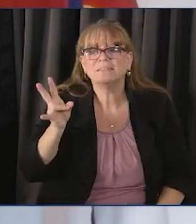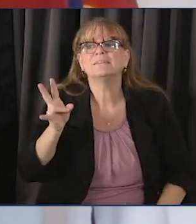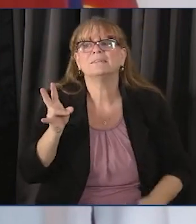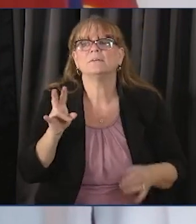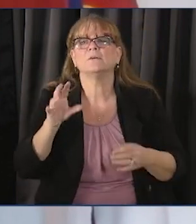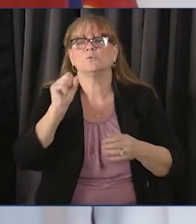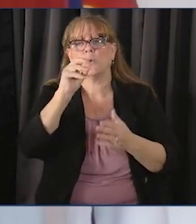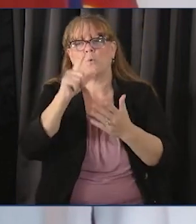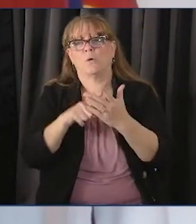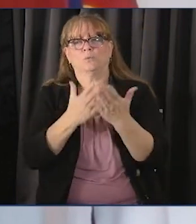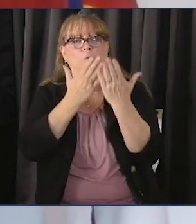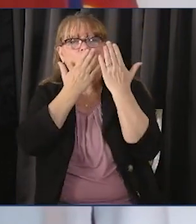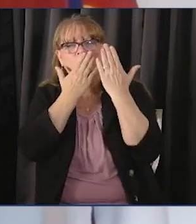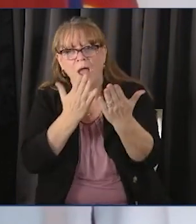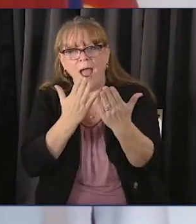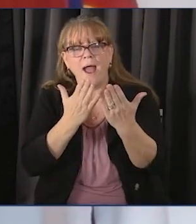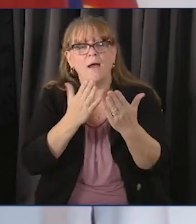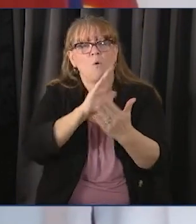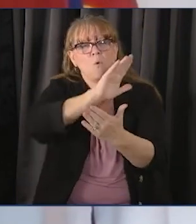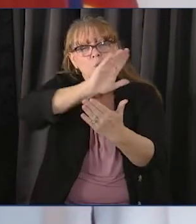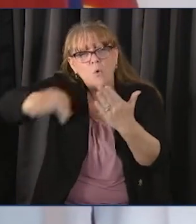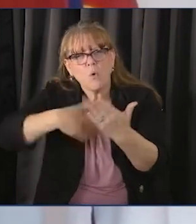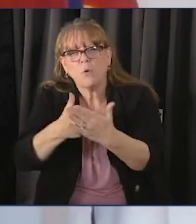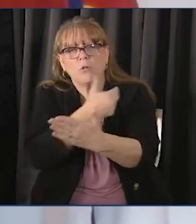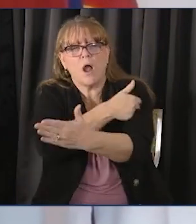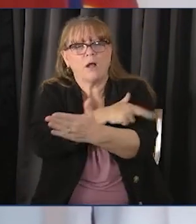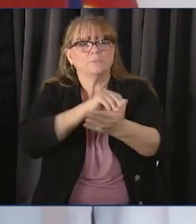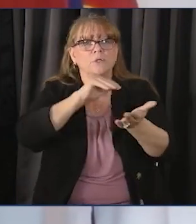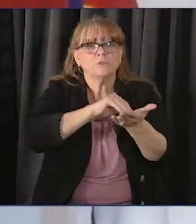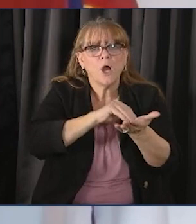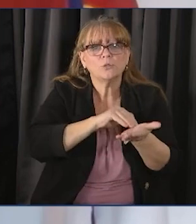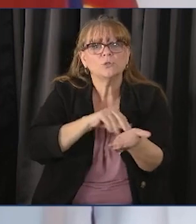second doses, the first dose is those that are transferring their doses to other providers